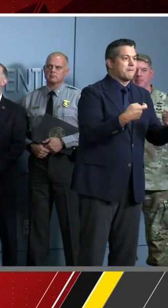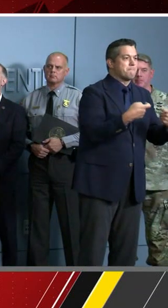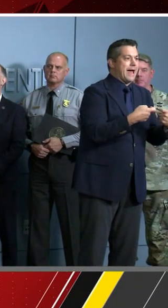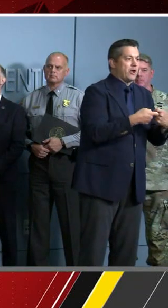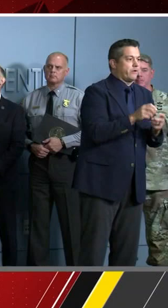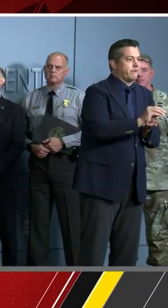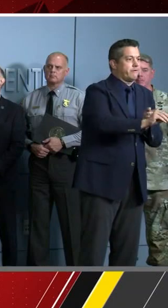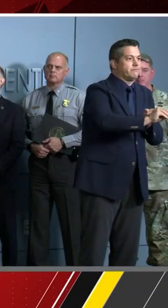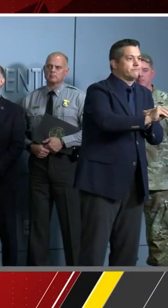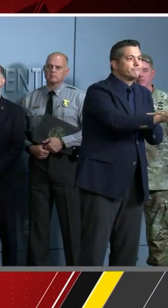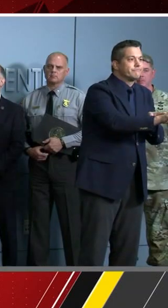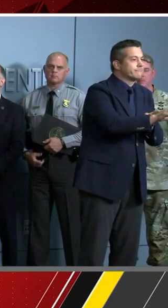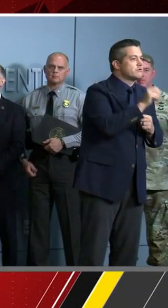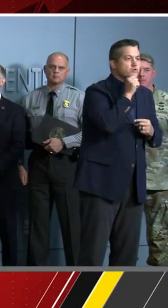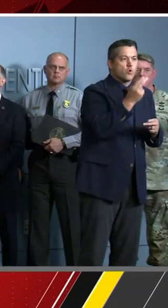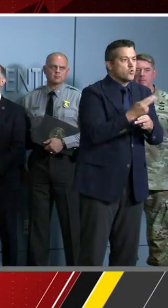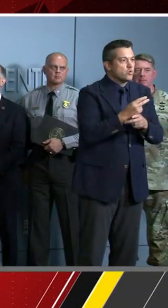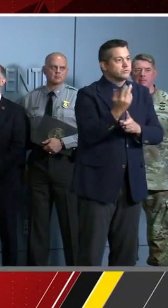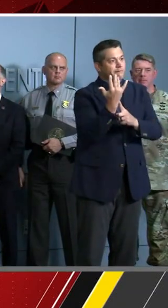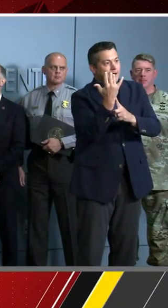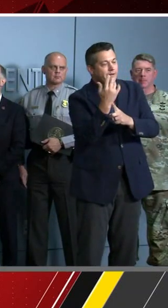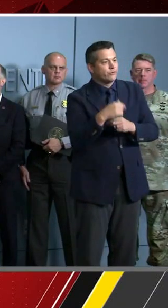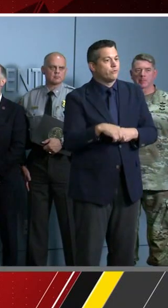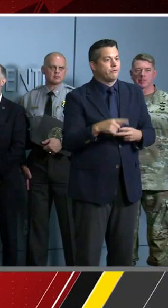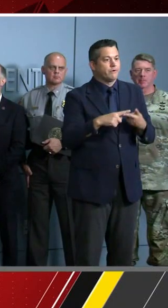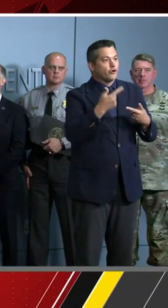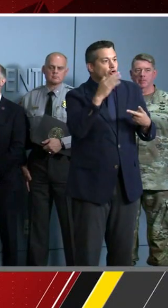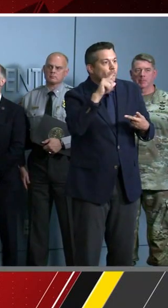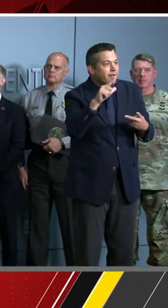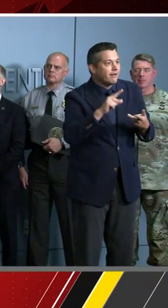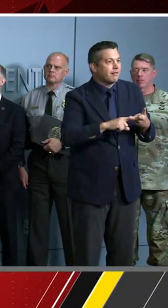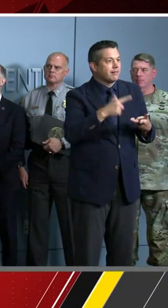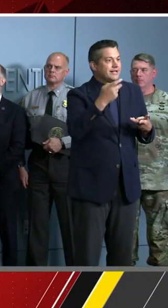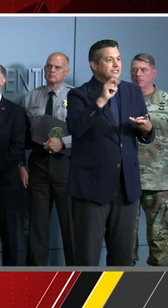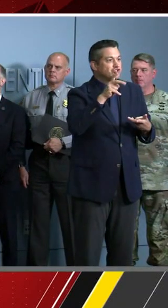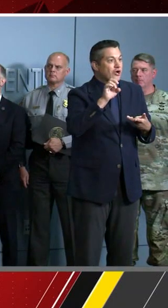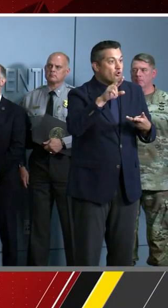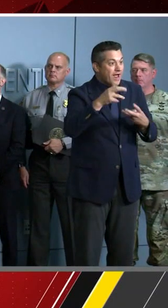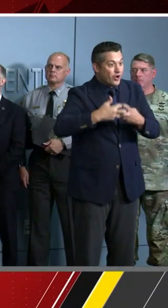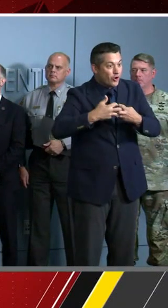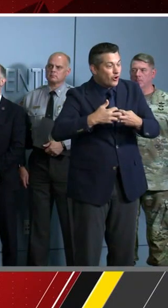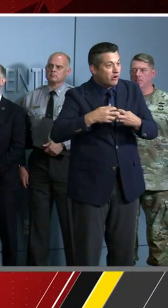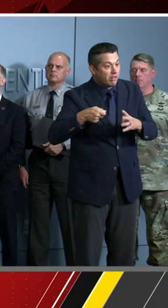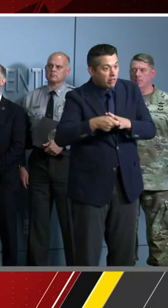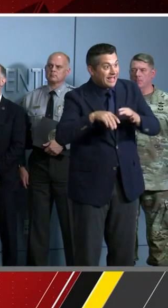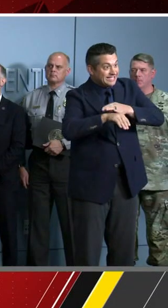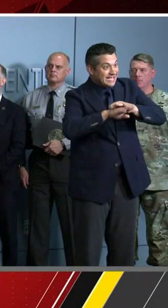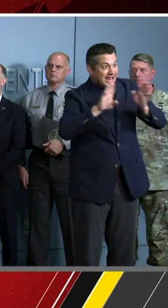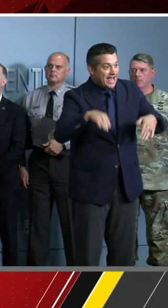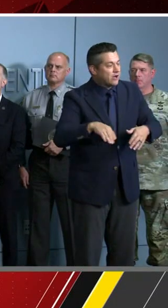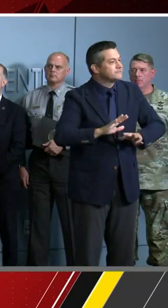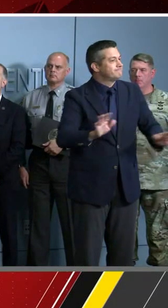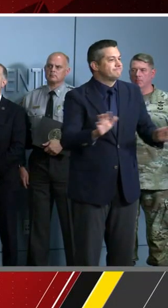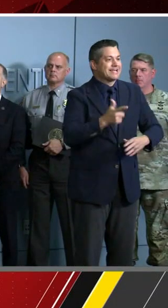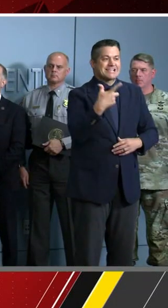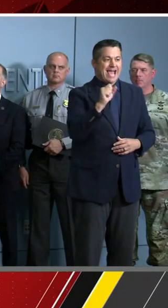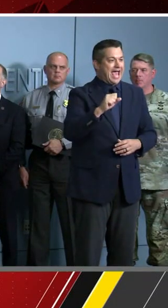generator or grill inside your home or garage. Generators and